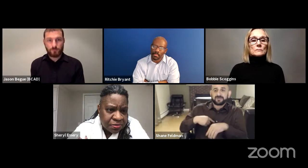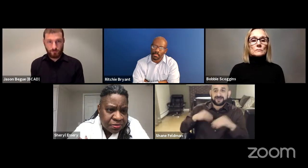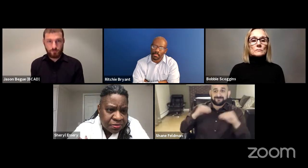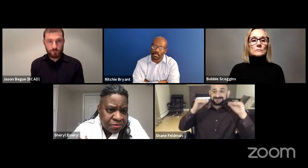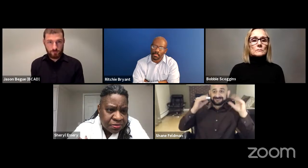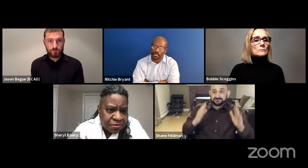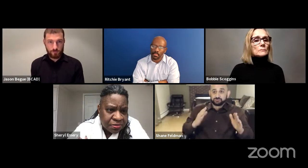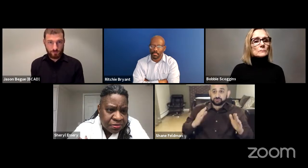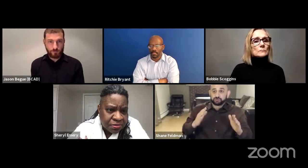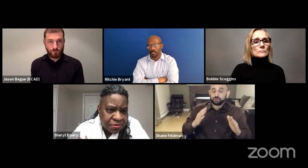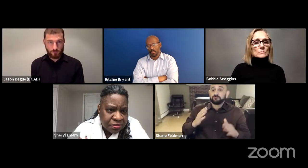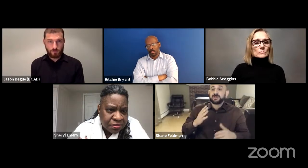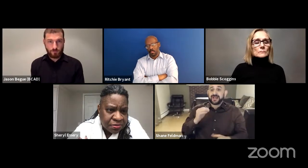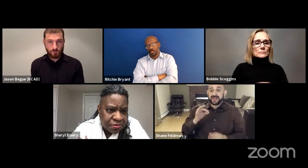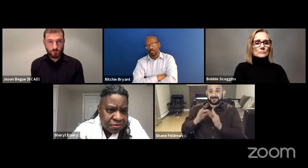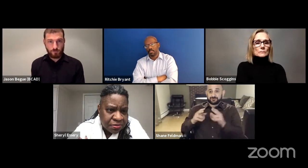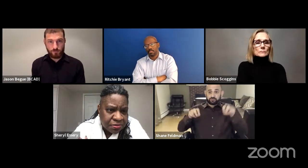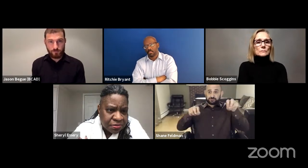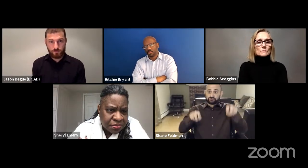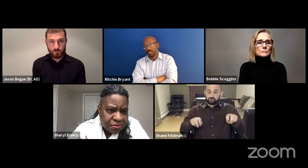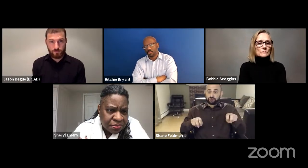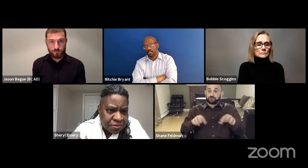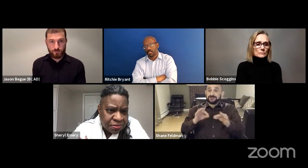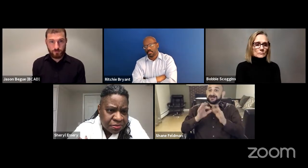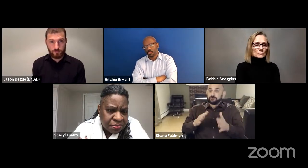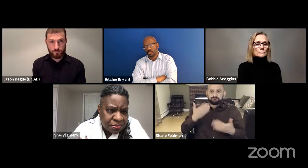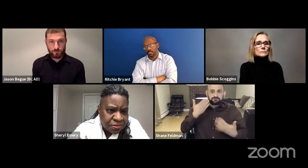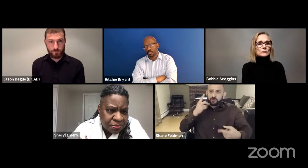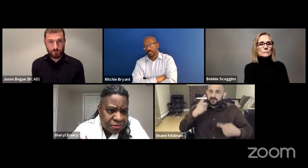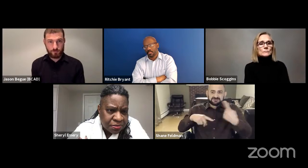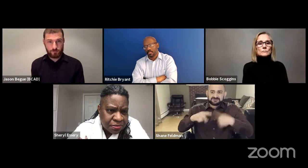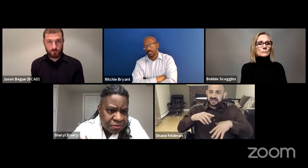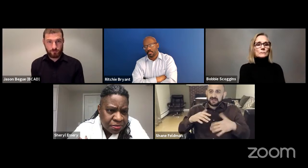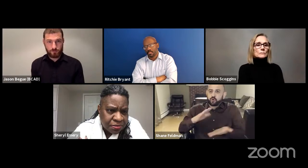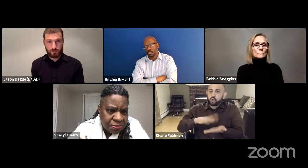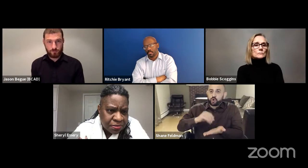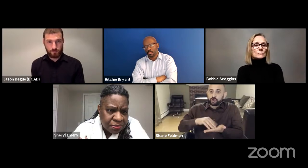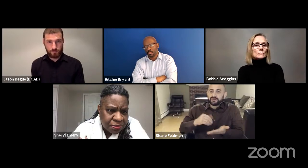on the Eastern Shore, story of a teacher and an interpreter. And the interpreter didn't